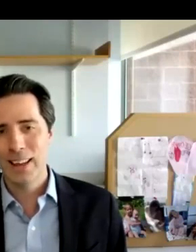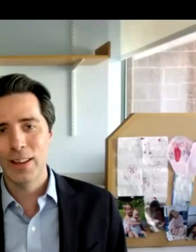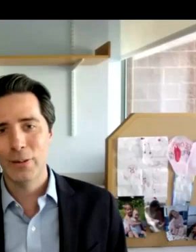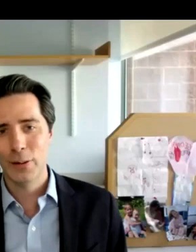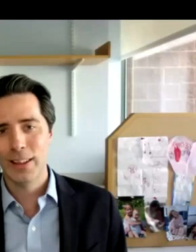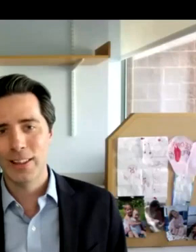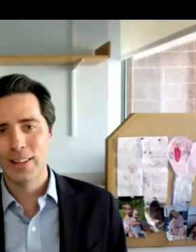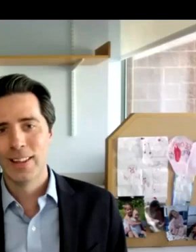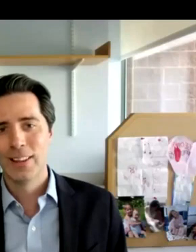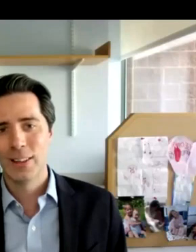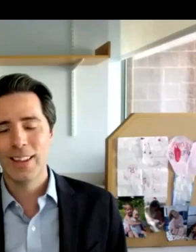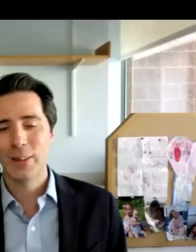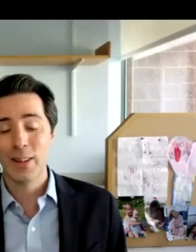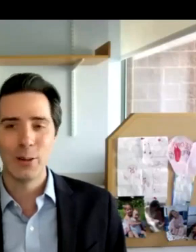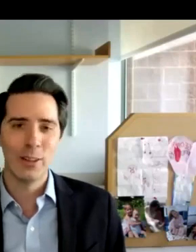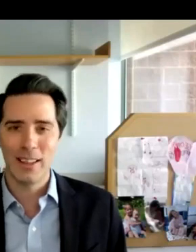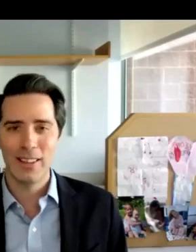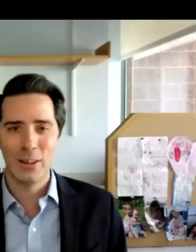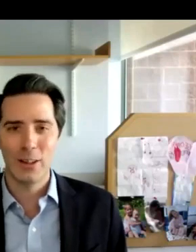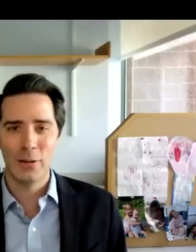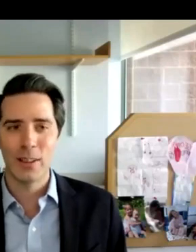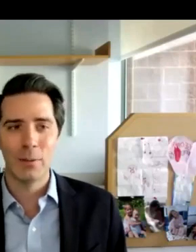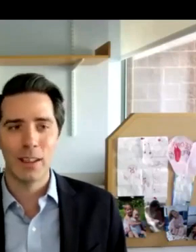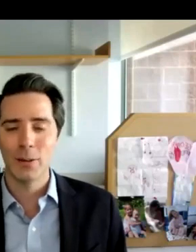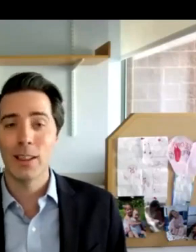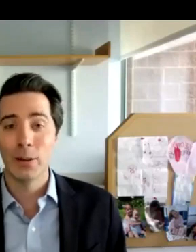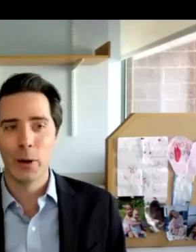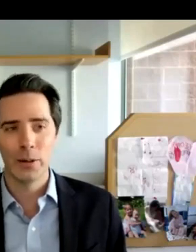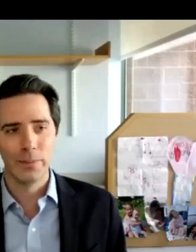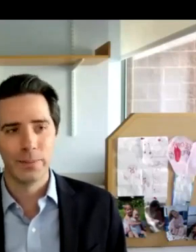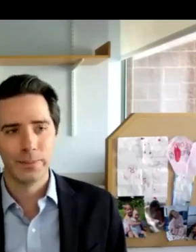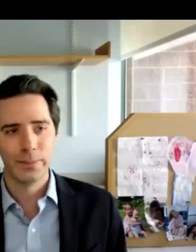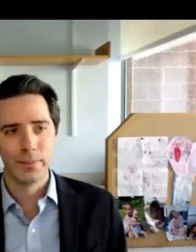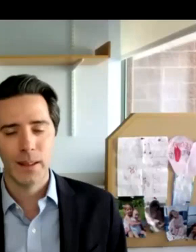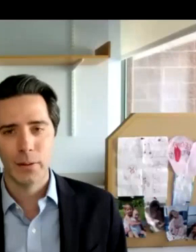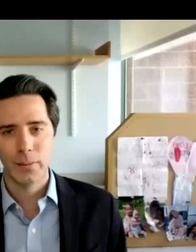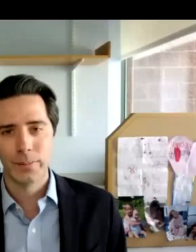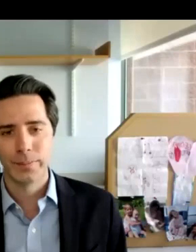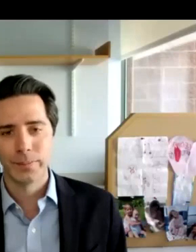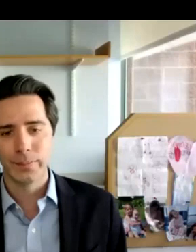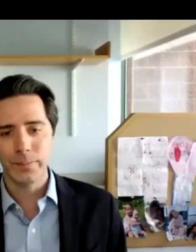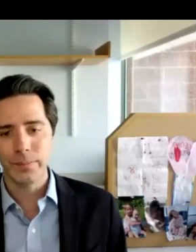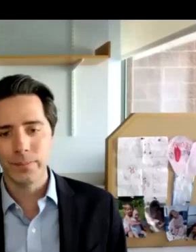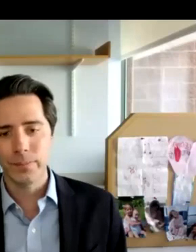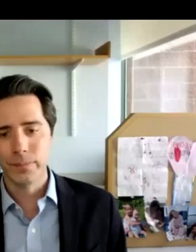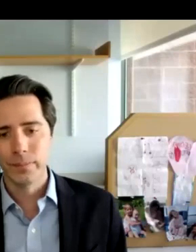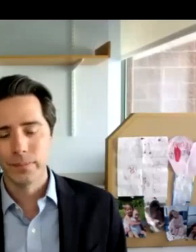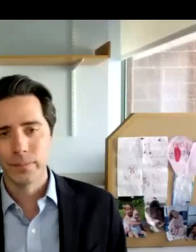even if you think it's genetic hearing loss if you should check for CMP you